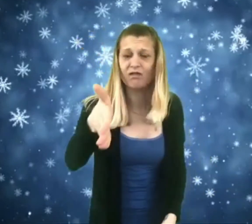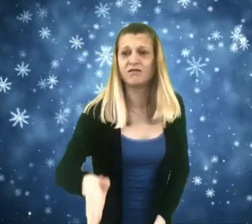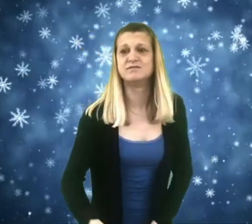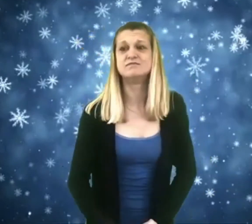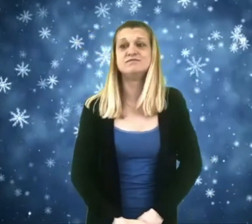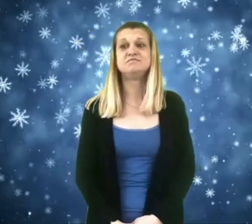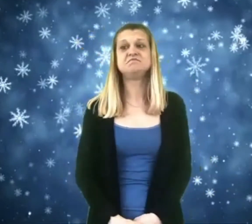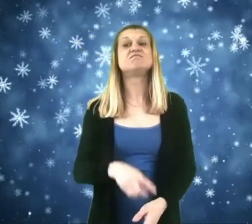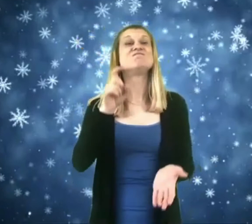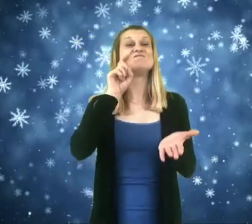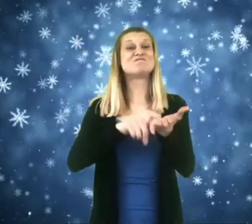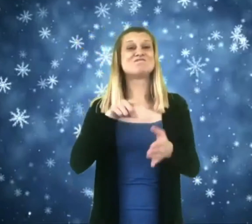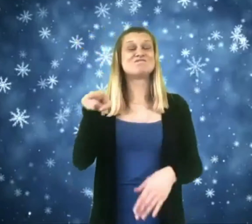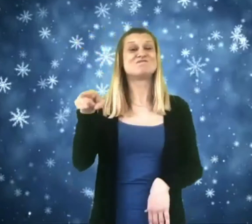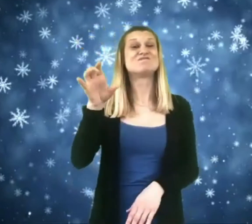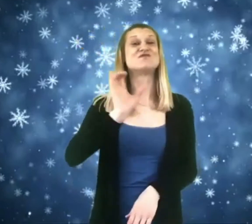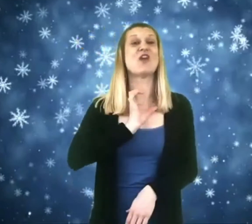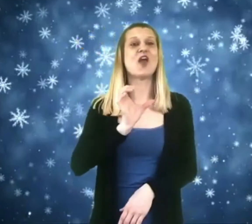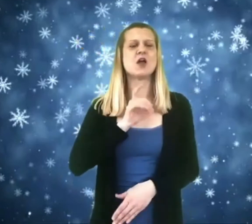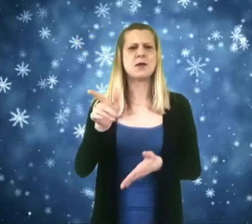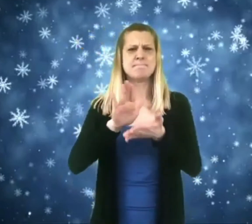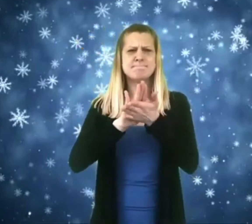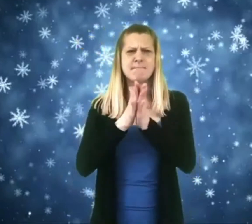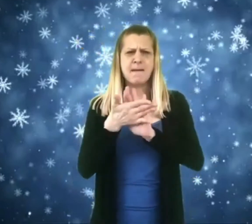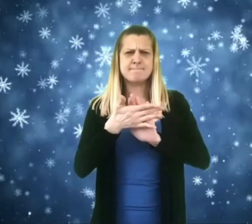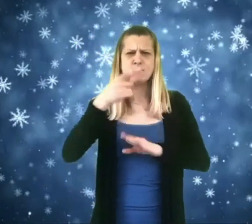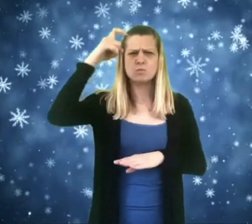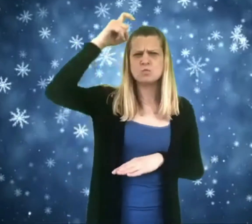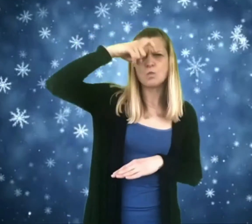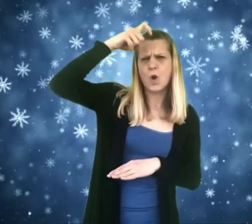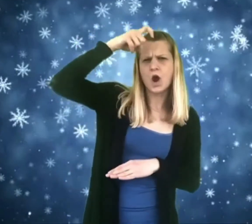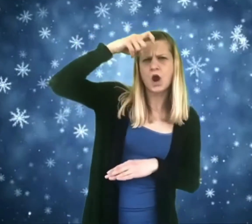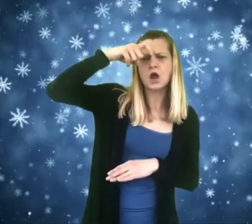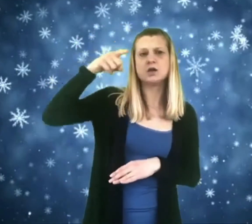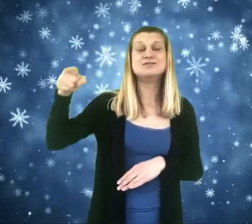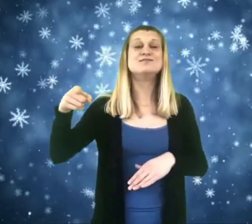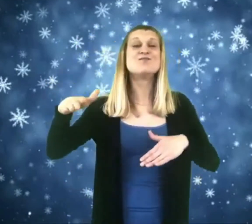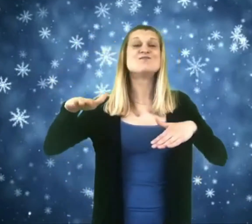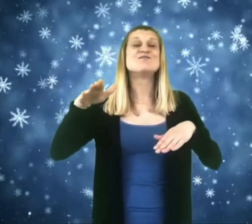And now, very calmly, wisdom came to Charlie in the time of hardship.